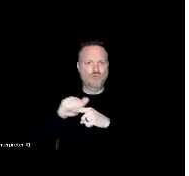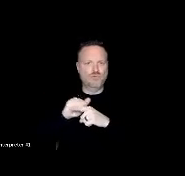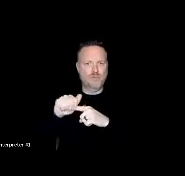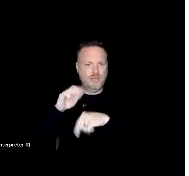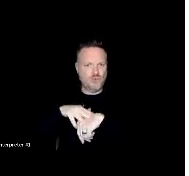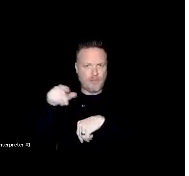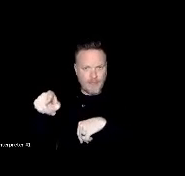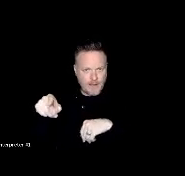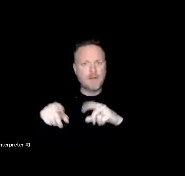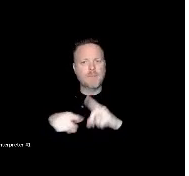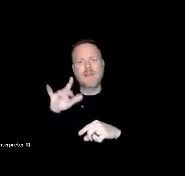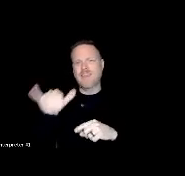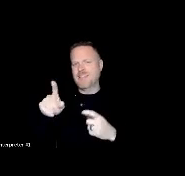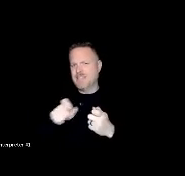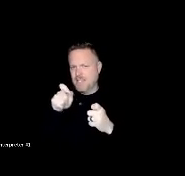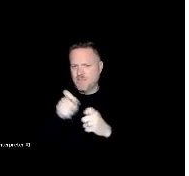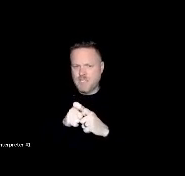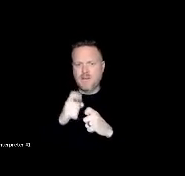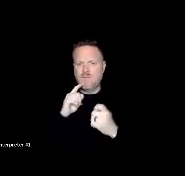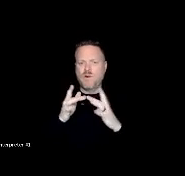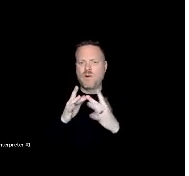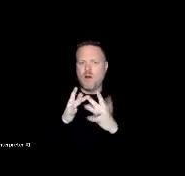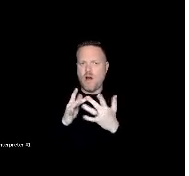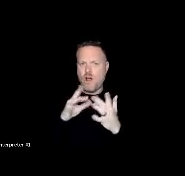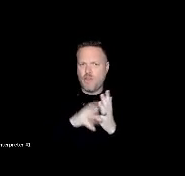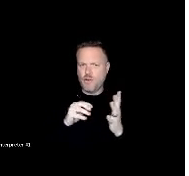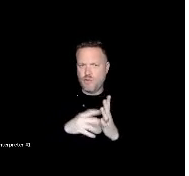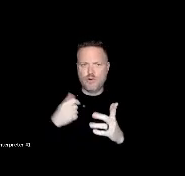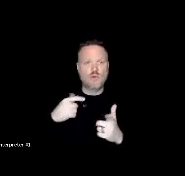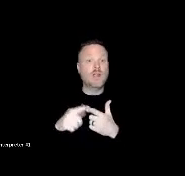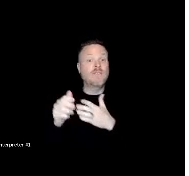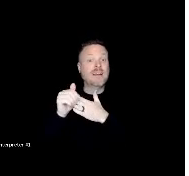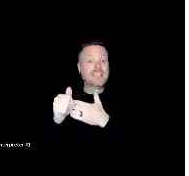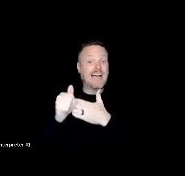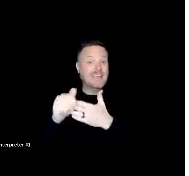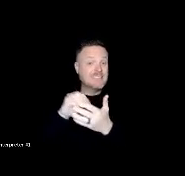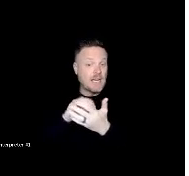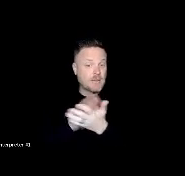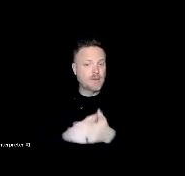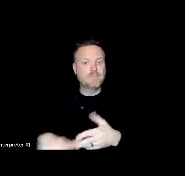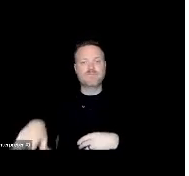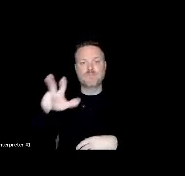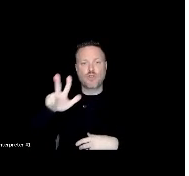Here are some specific to online learning. We have a guidance document and a 37 minute presentation.